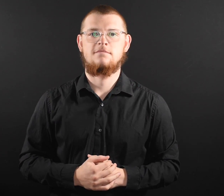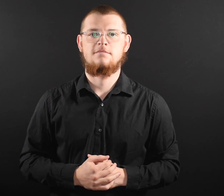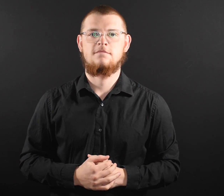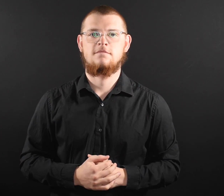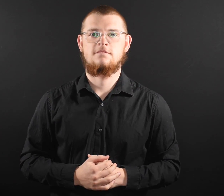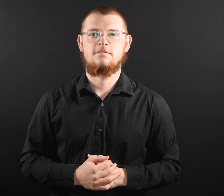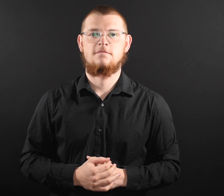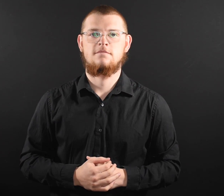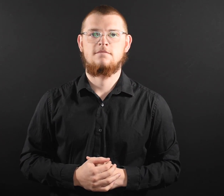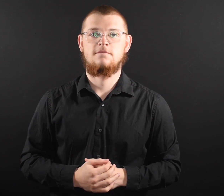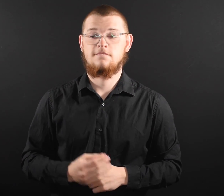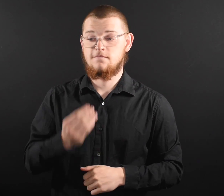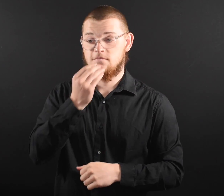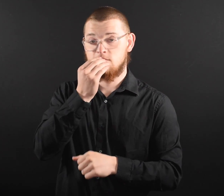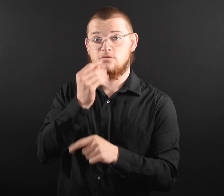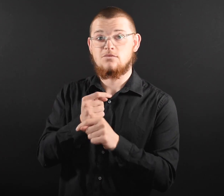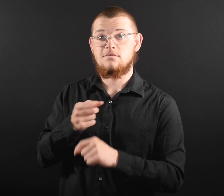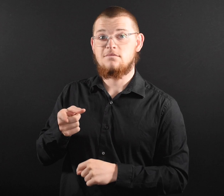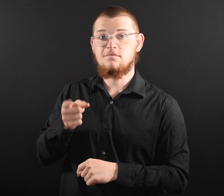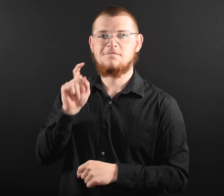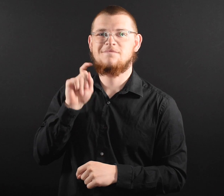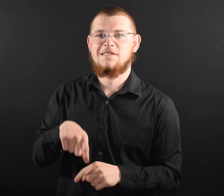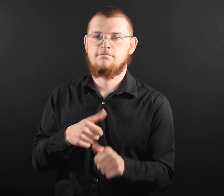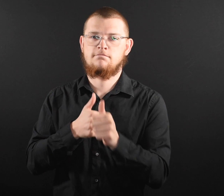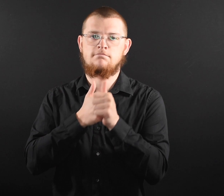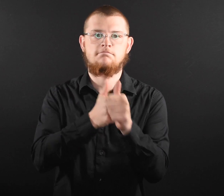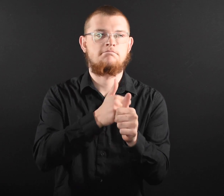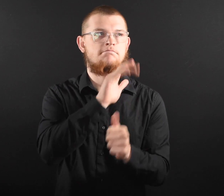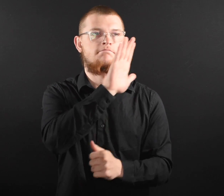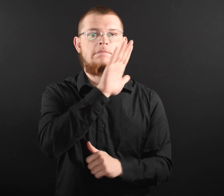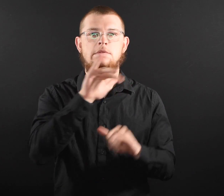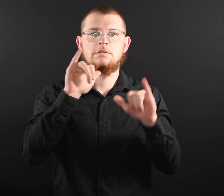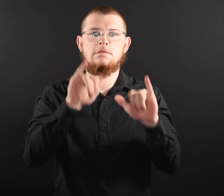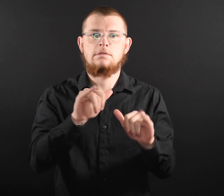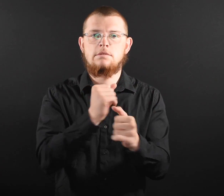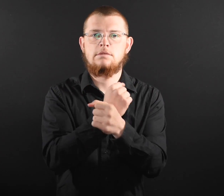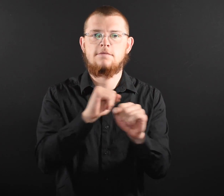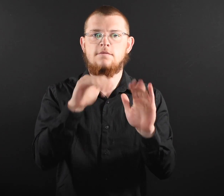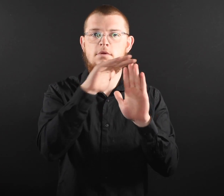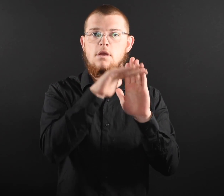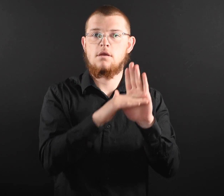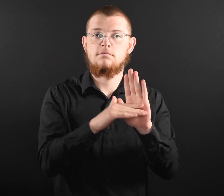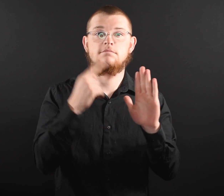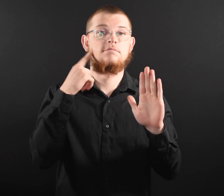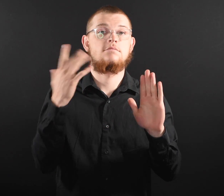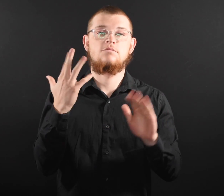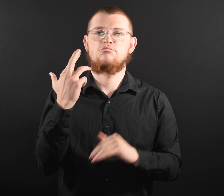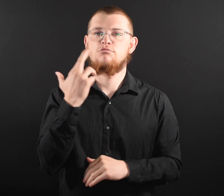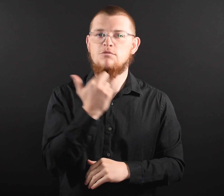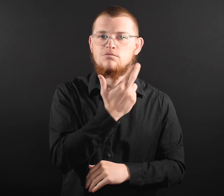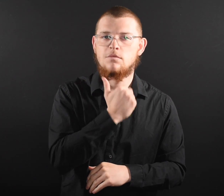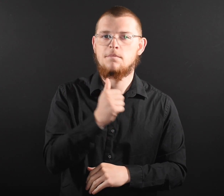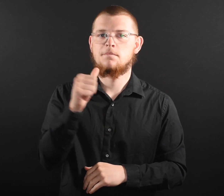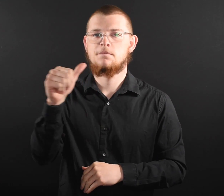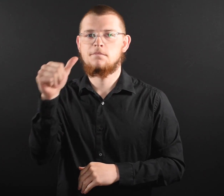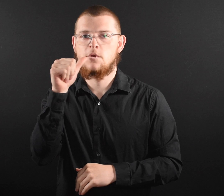● Food trucks must comply with the Stay Safe Guidance for Restaurants and Bars